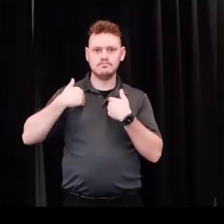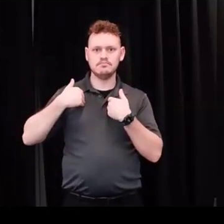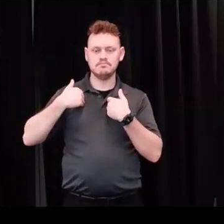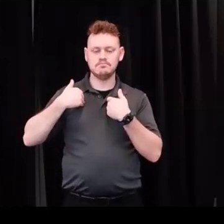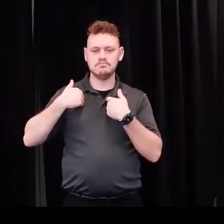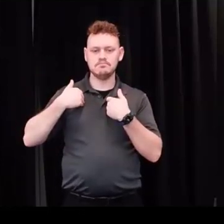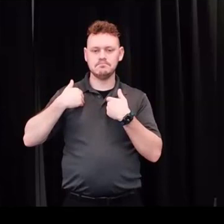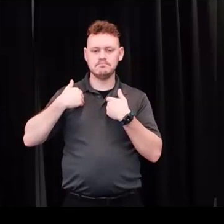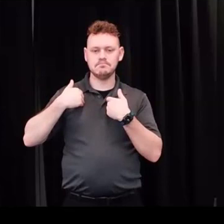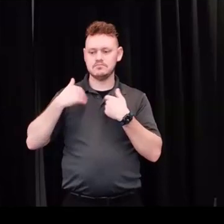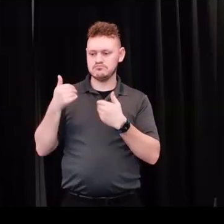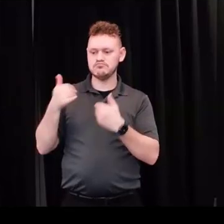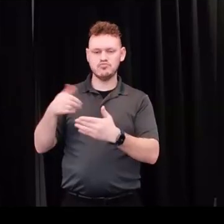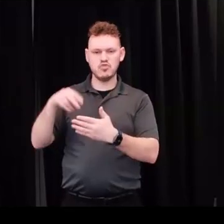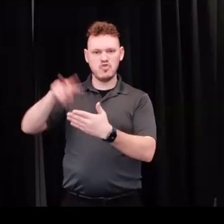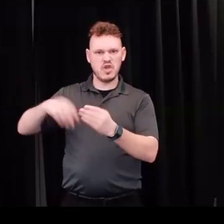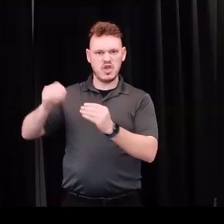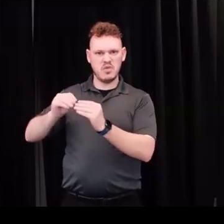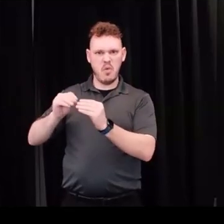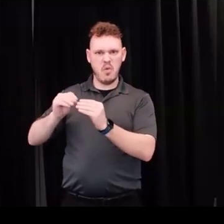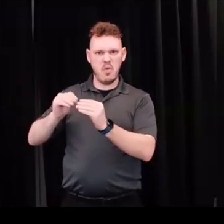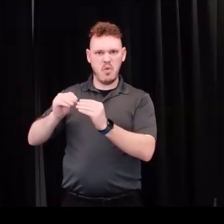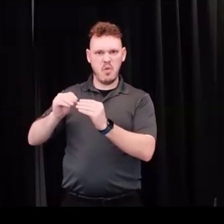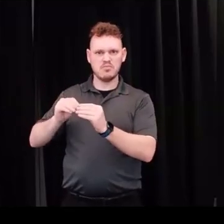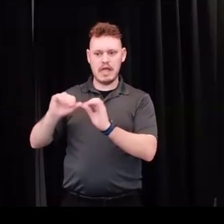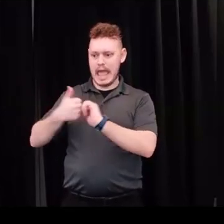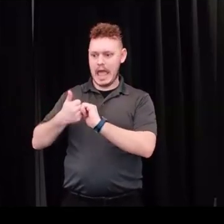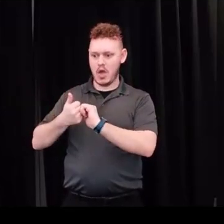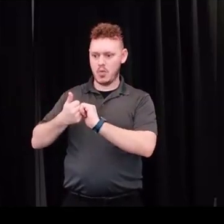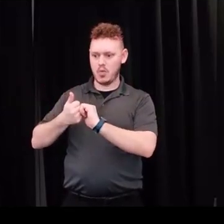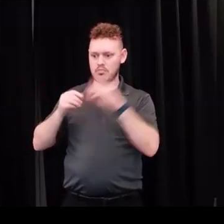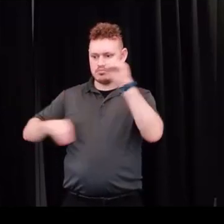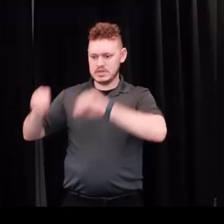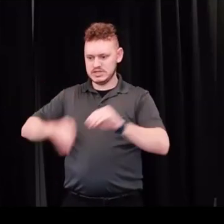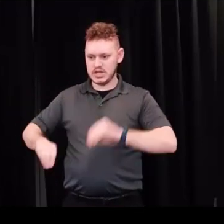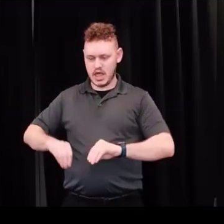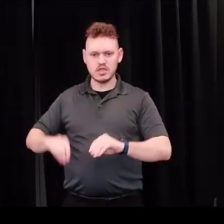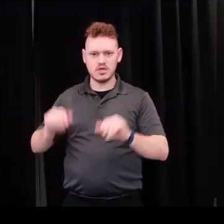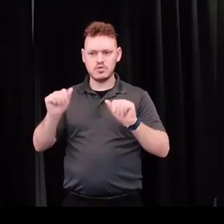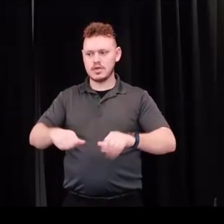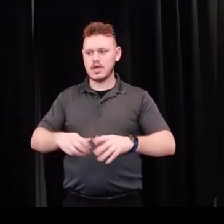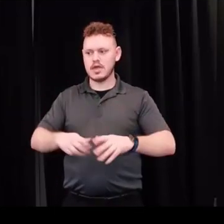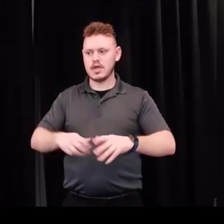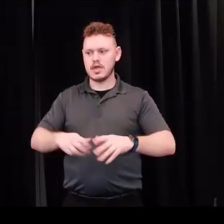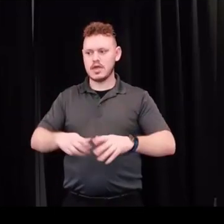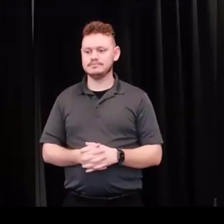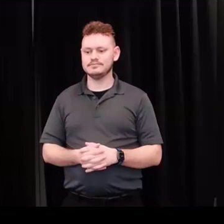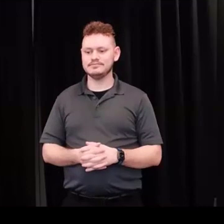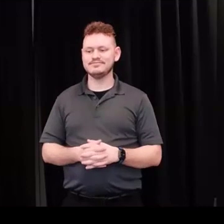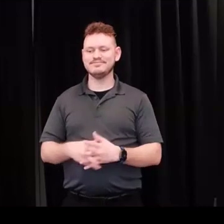in and read further about how we put this together and this formula that we're using, there we go,